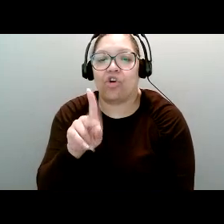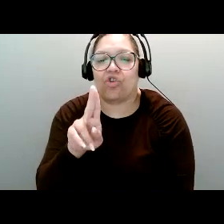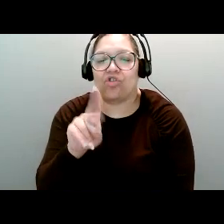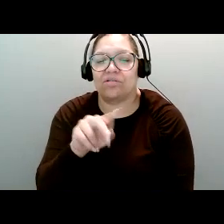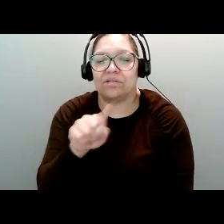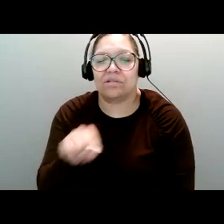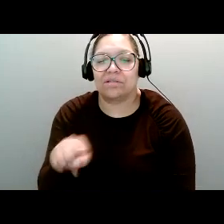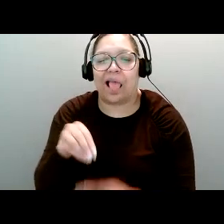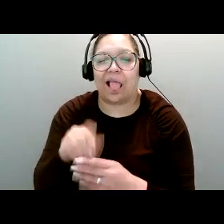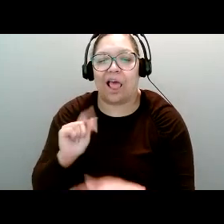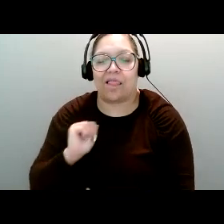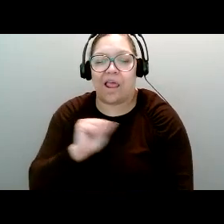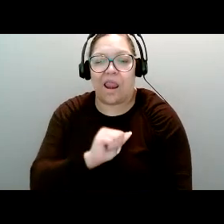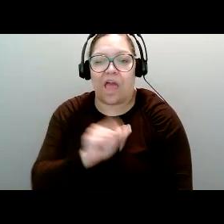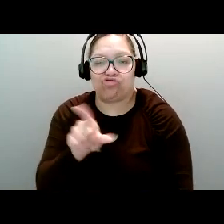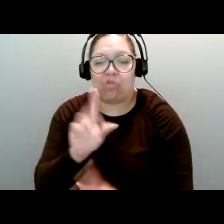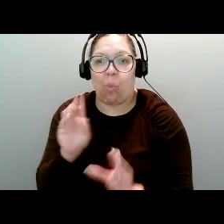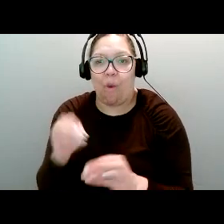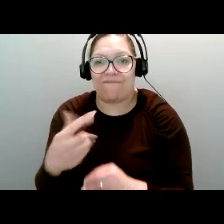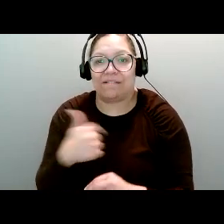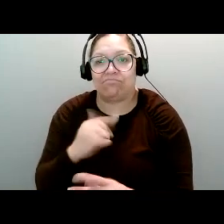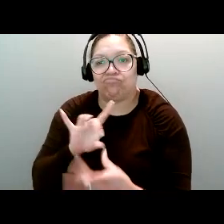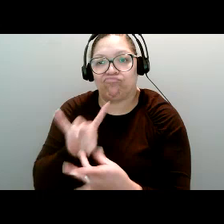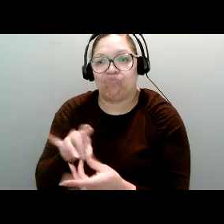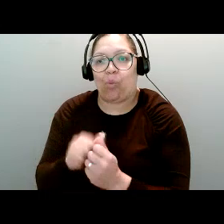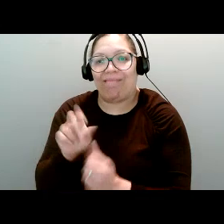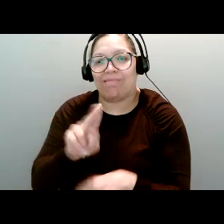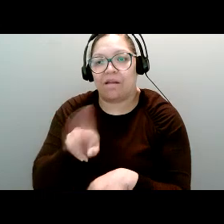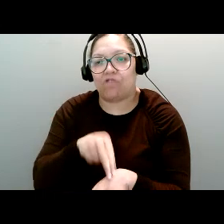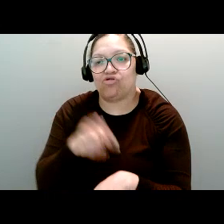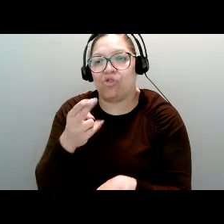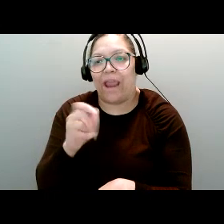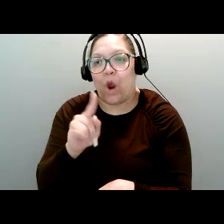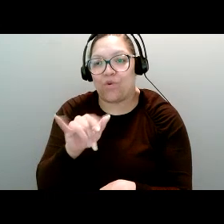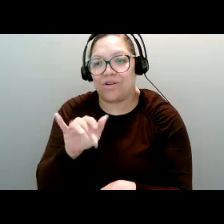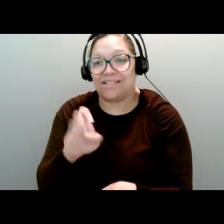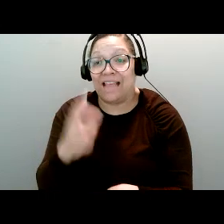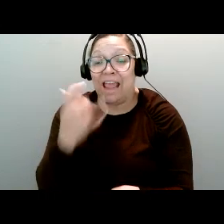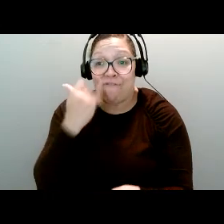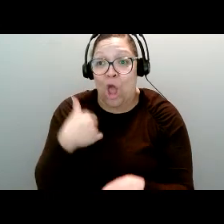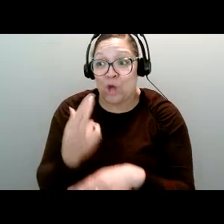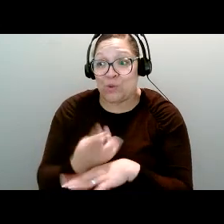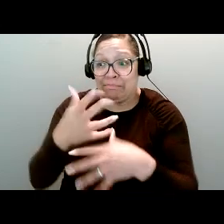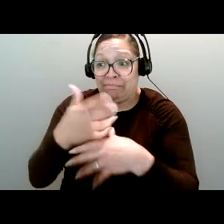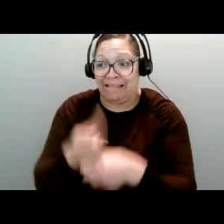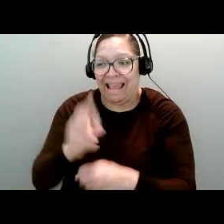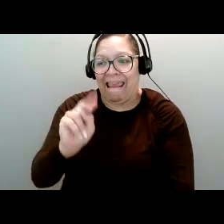work with the National Heritage Area Program. And if I use the acronym NHA I apologize, we've been working with,